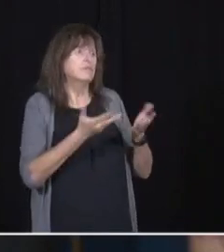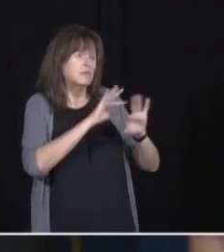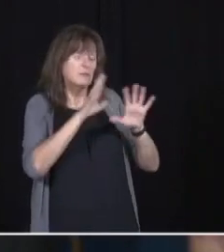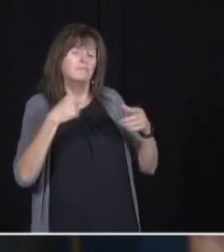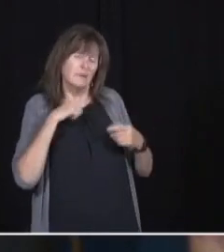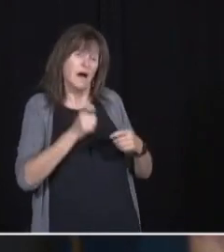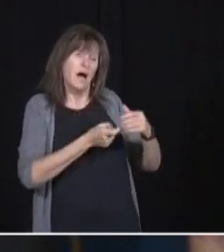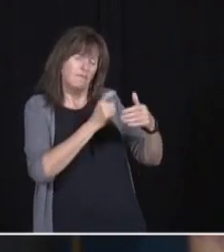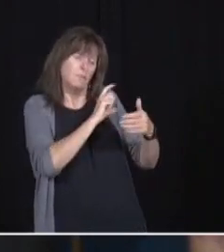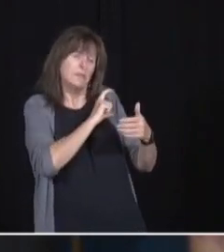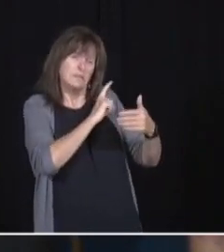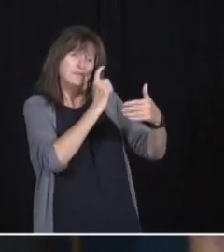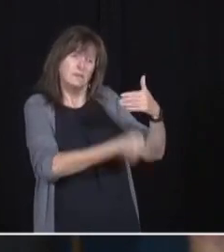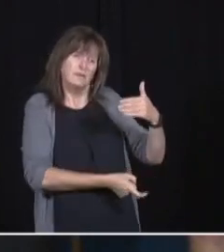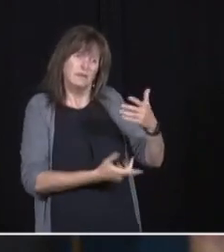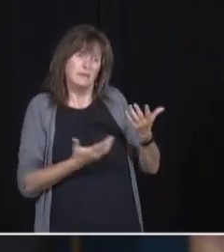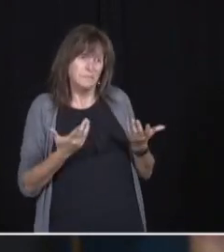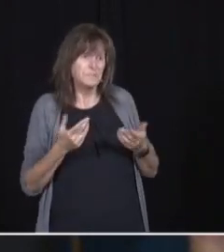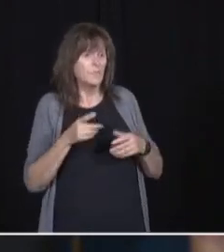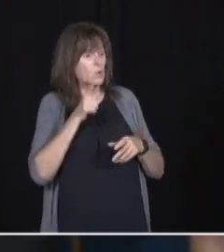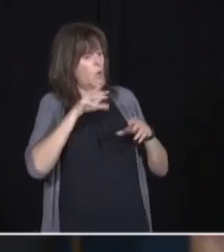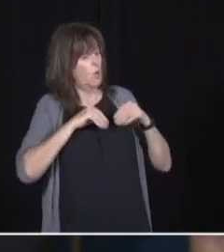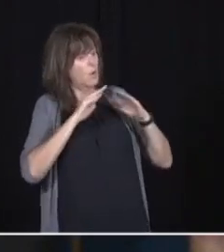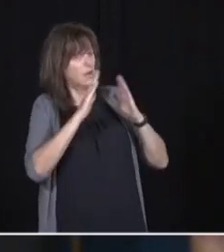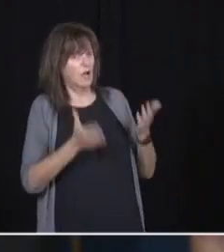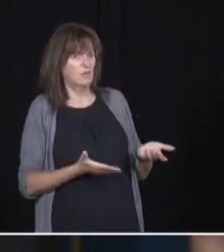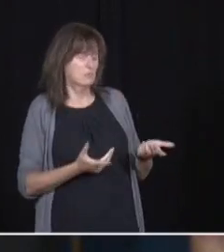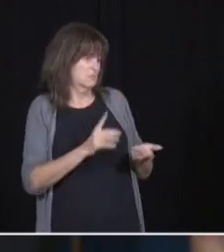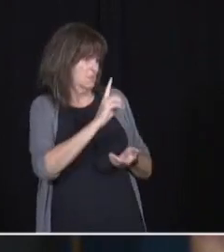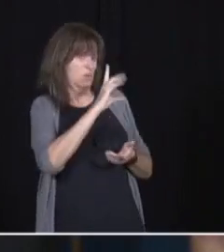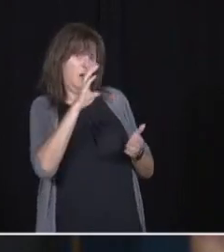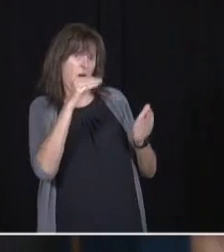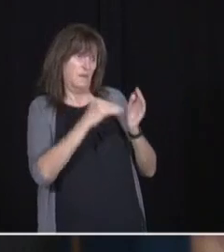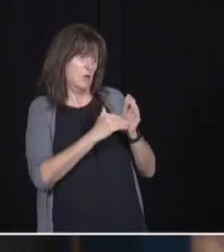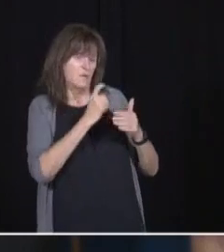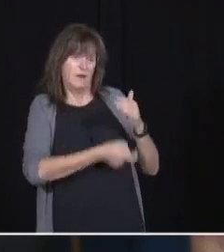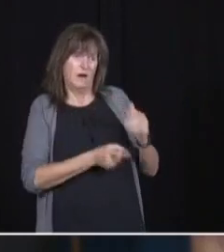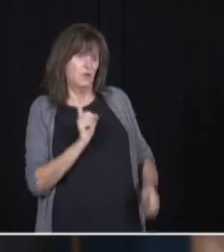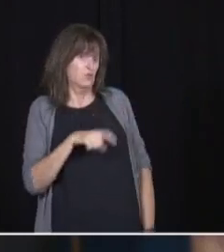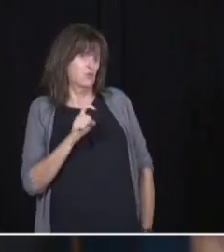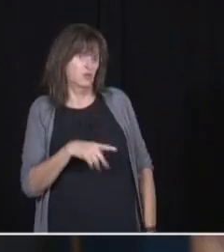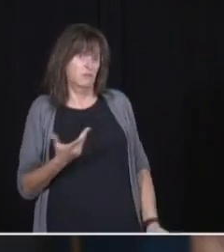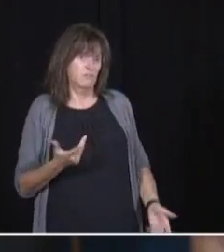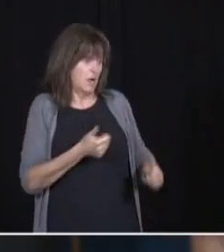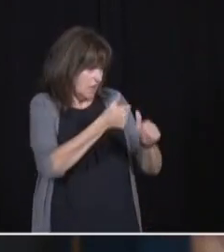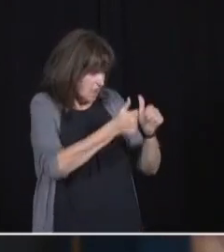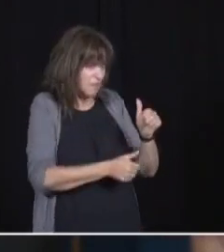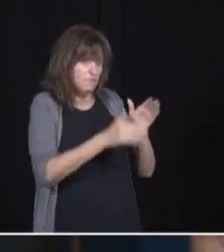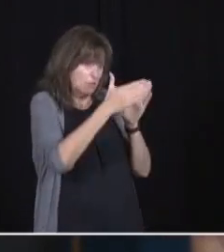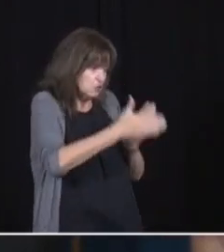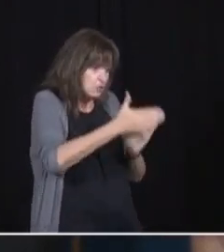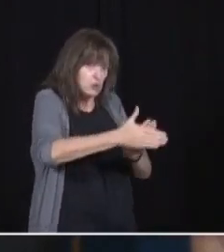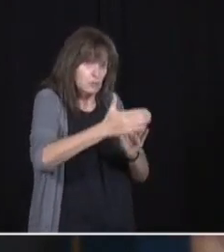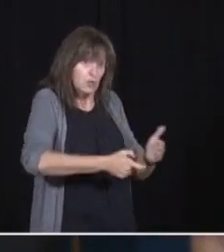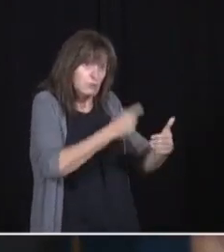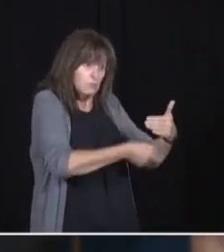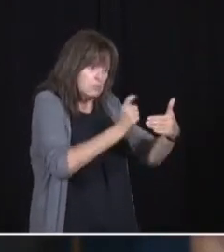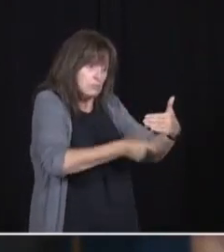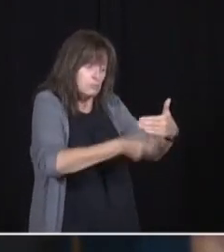reckless, we have to look at enforcement. Not only should these residents are the homeowner get fined $100,000, every person that is there should be getting dinged with $800